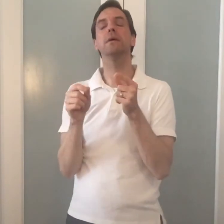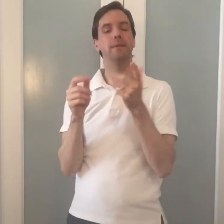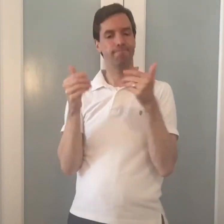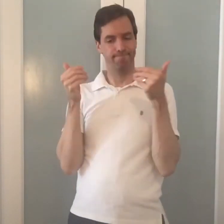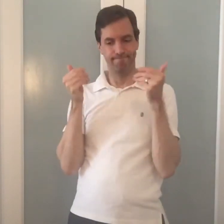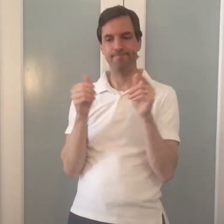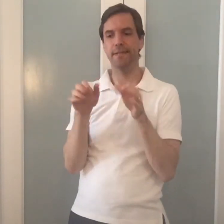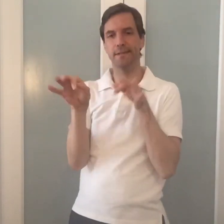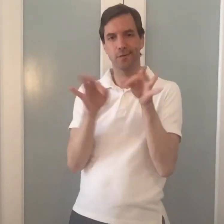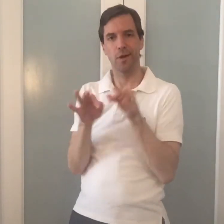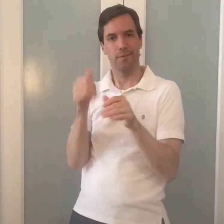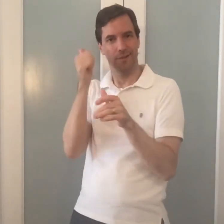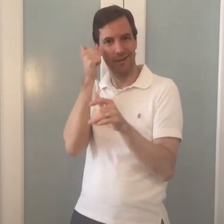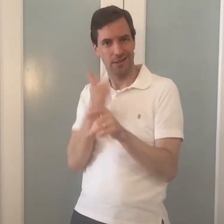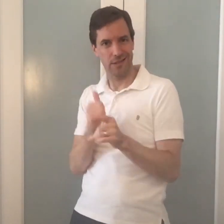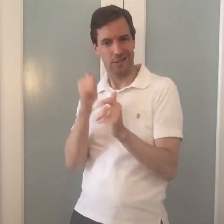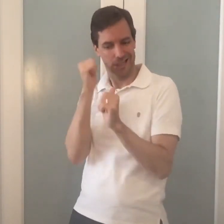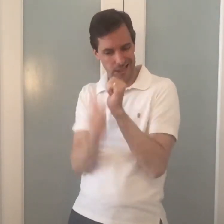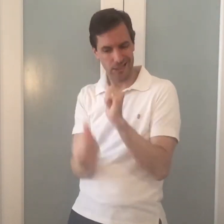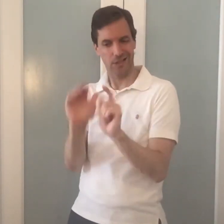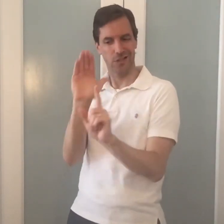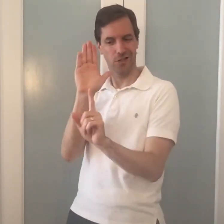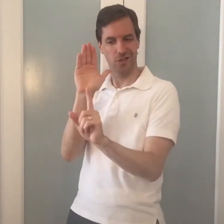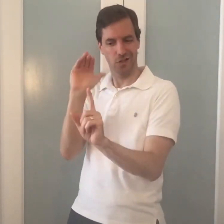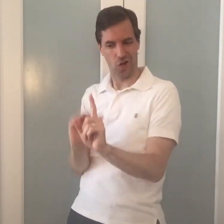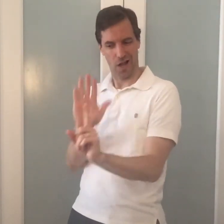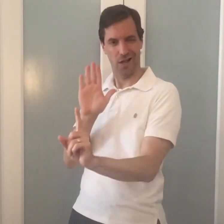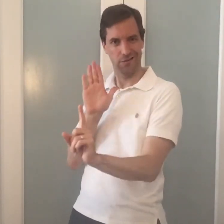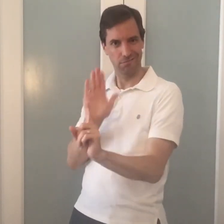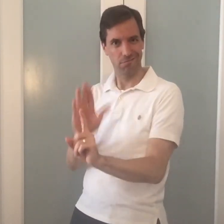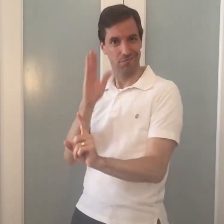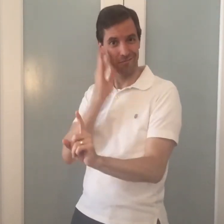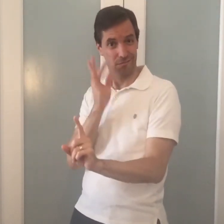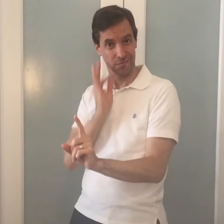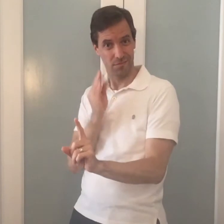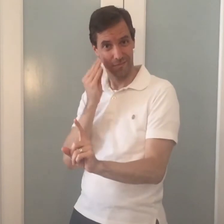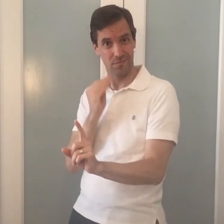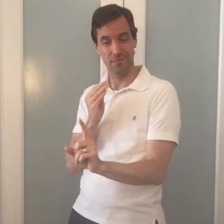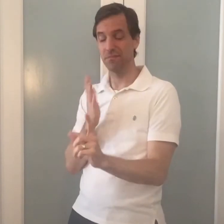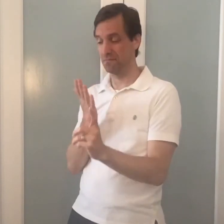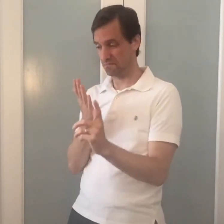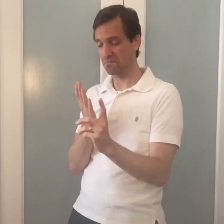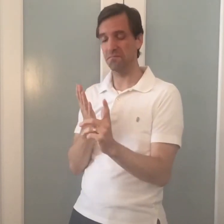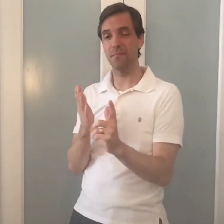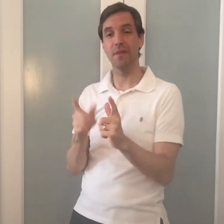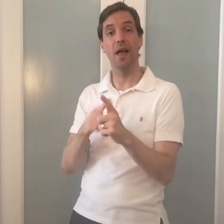with an approach that describes or categorizes each individual child's experience